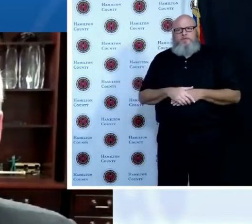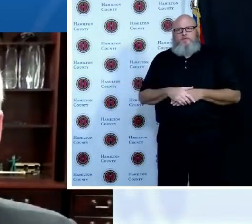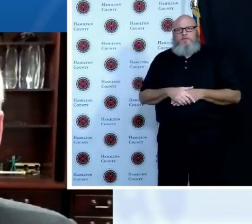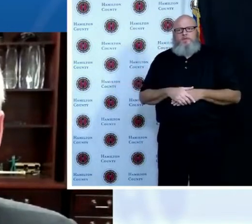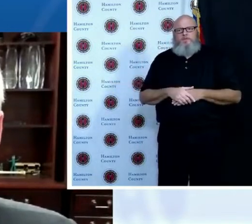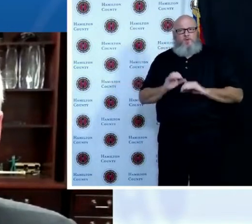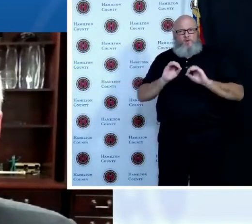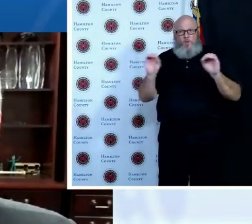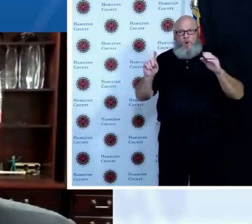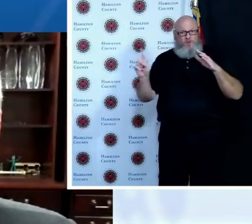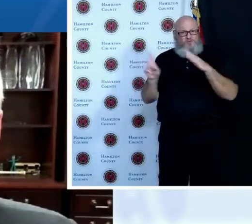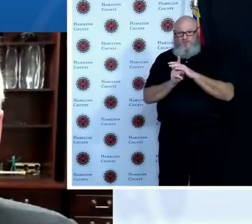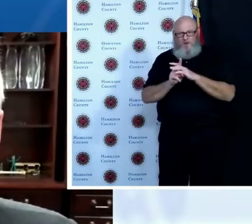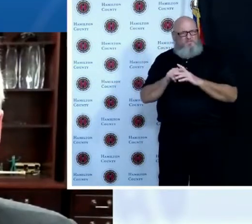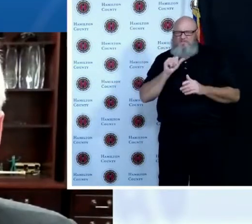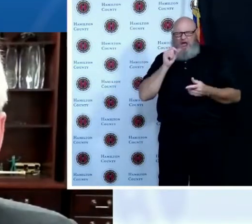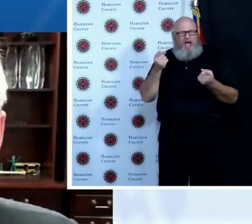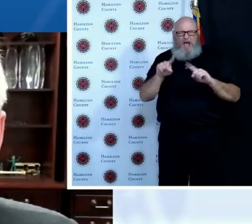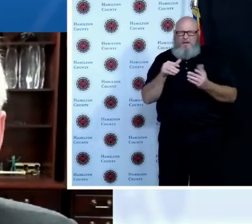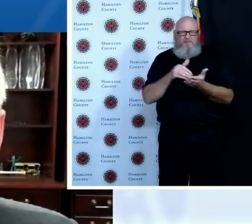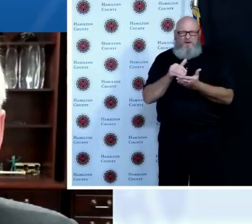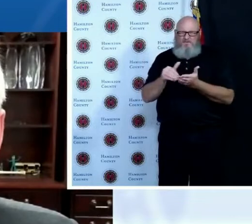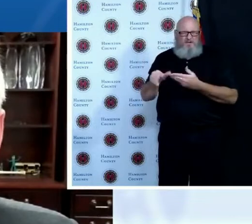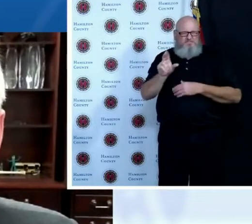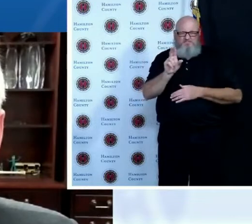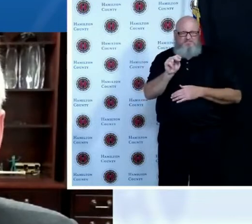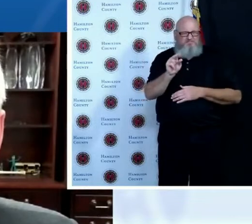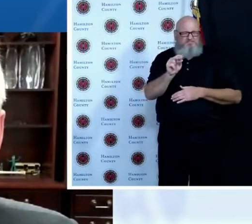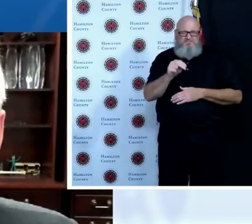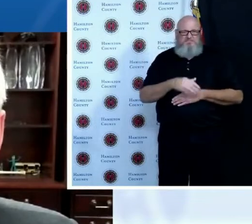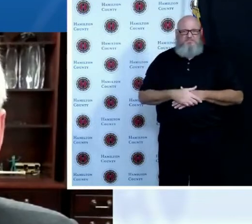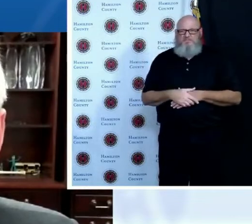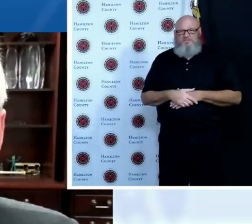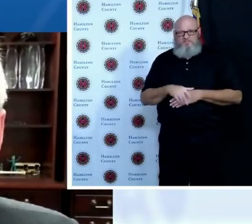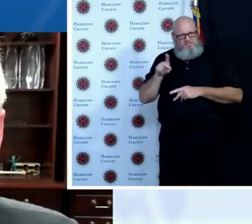found out that we could actually get more doses out of the vial than was originally believed and